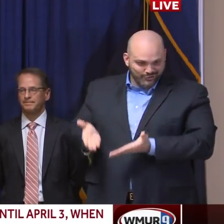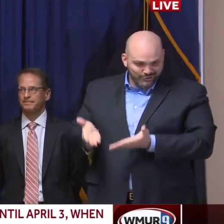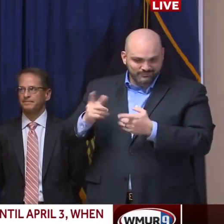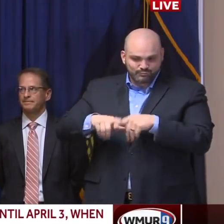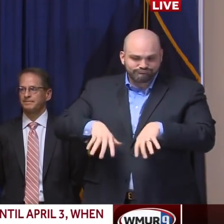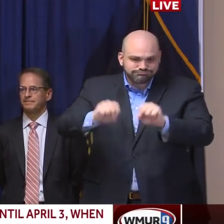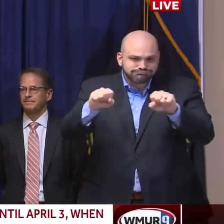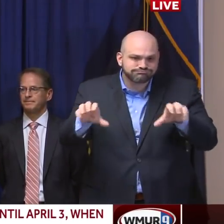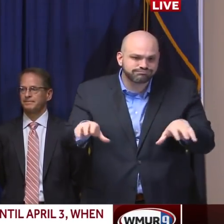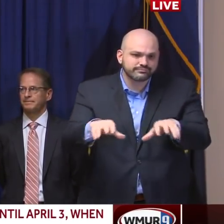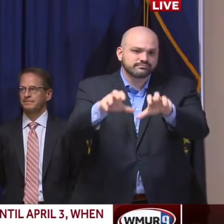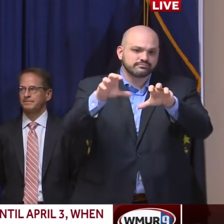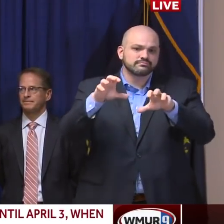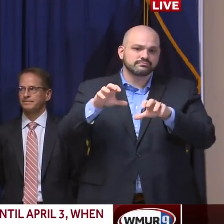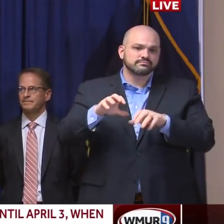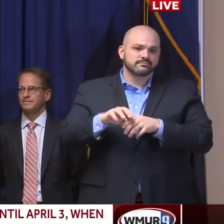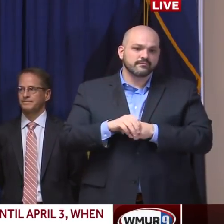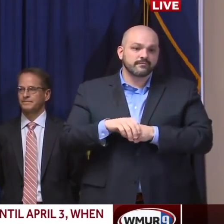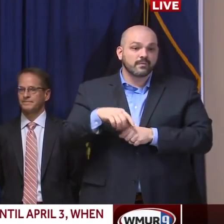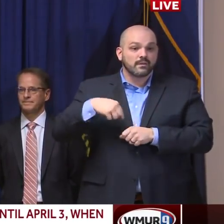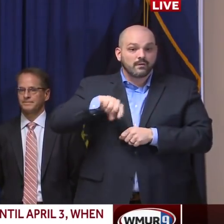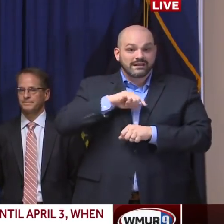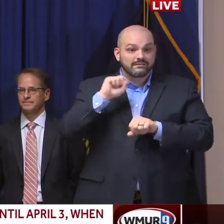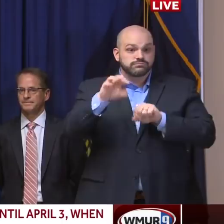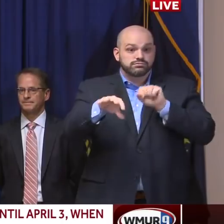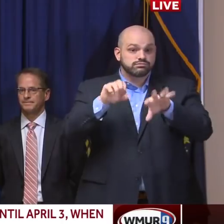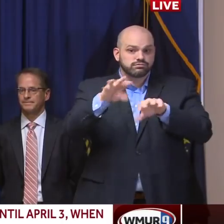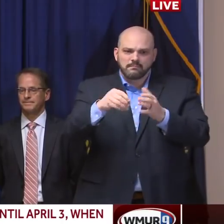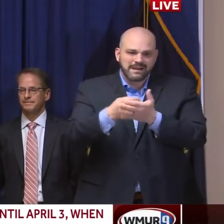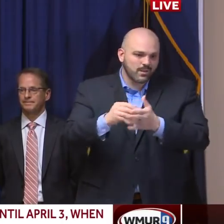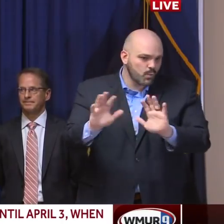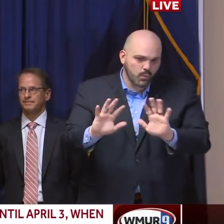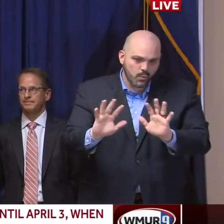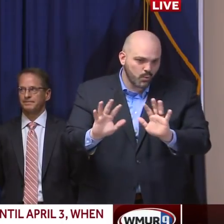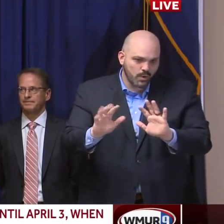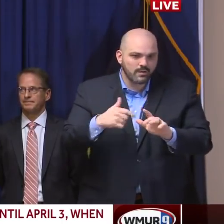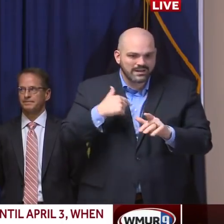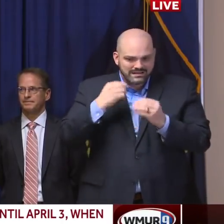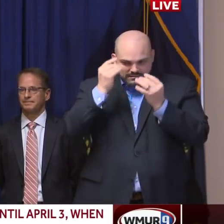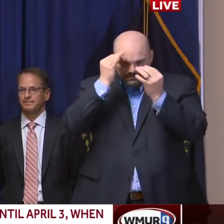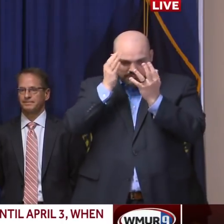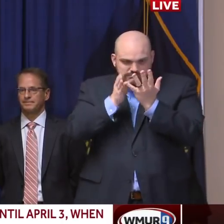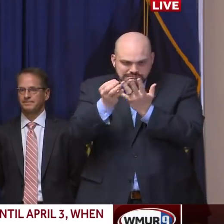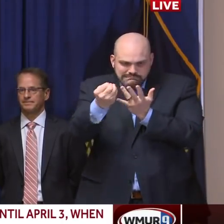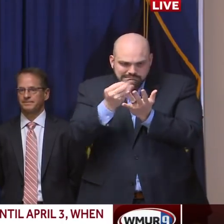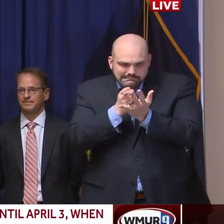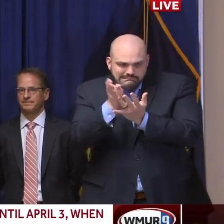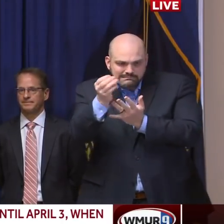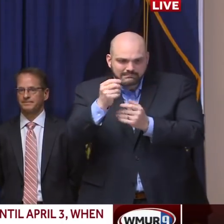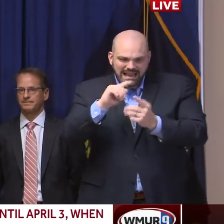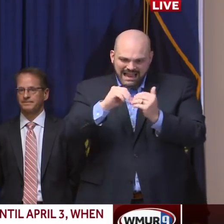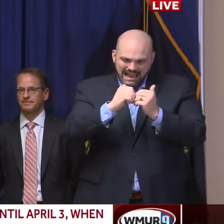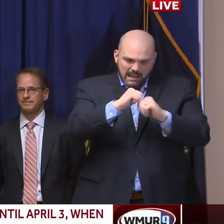AGAIN, THE STATE OF EMERGENCY ALLOWS THE GOVERNOR TO TAKE THOSE ACTIONS AS NECESSARY. IT IS NOT JUST THAT WE WILL PUT MONEY OUT.